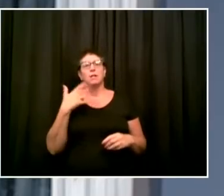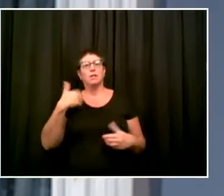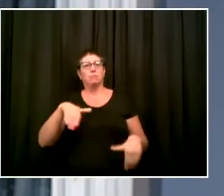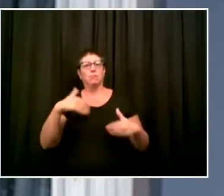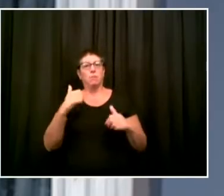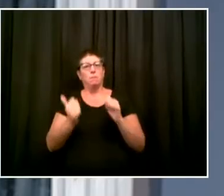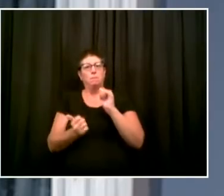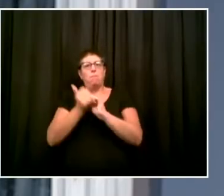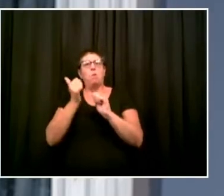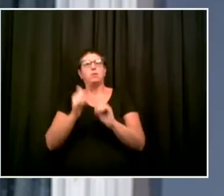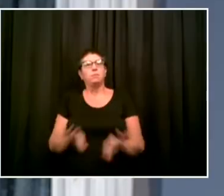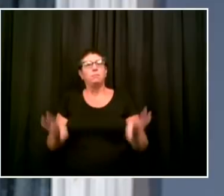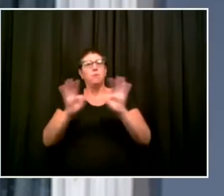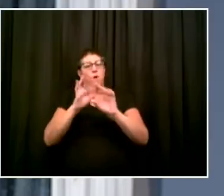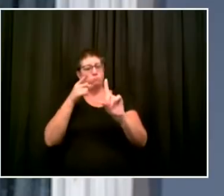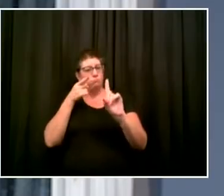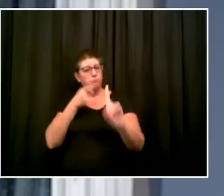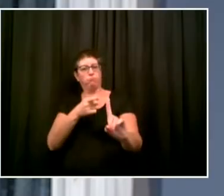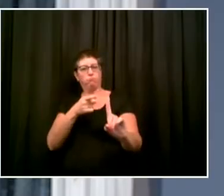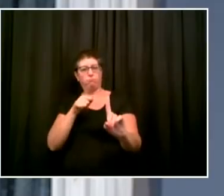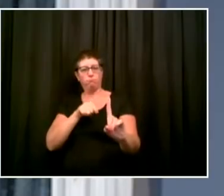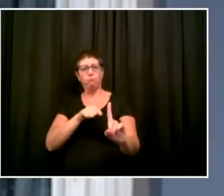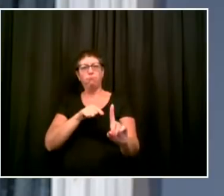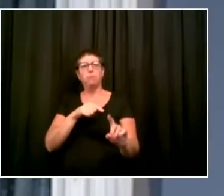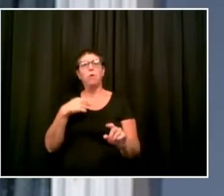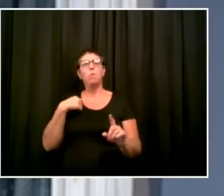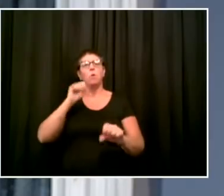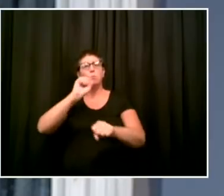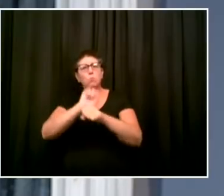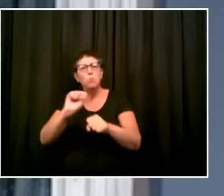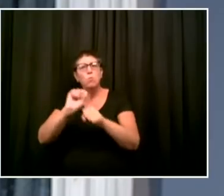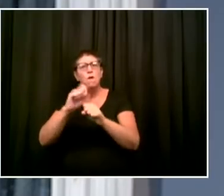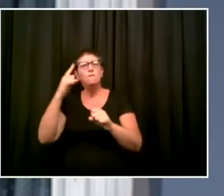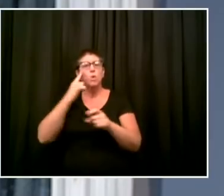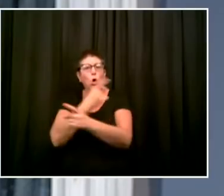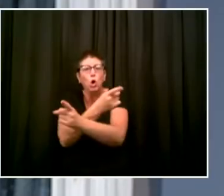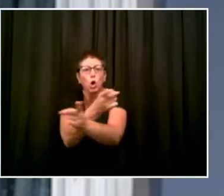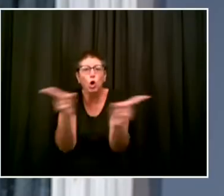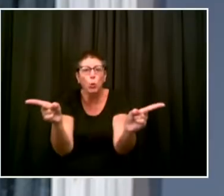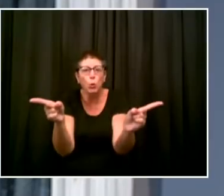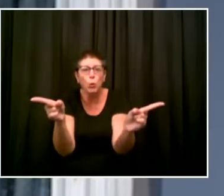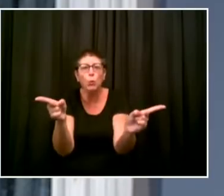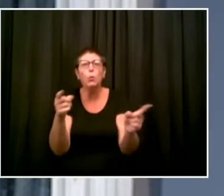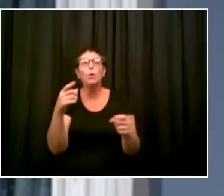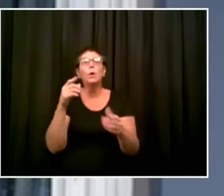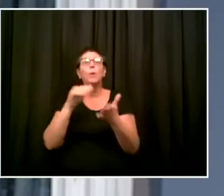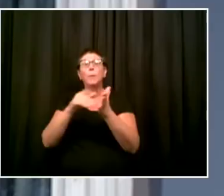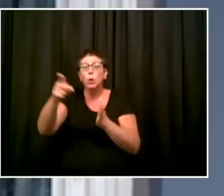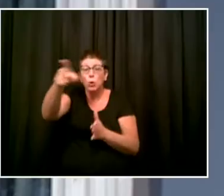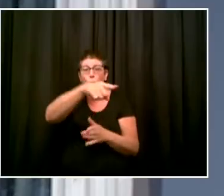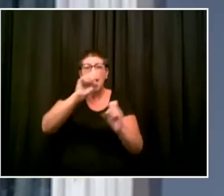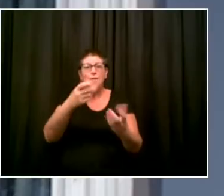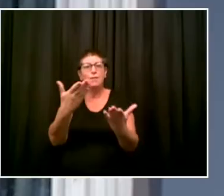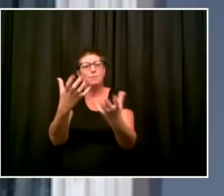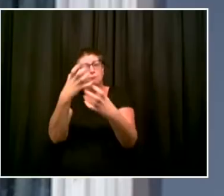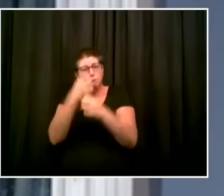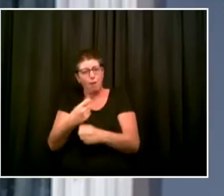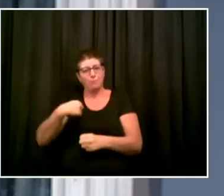PUBLIC. I SAY IT AND IT'S PROBABLY